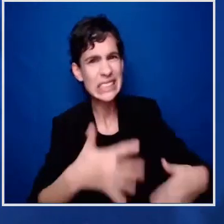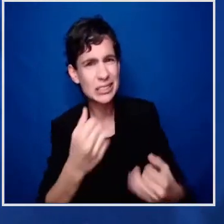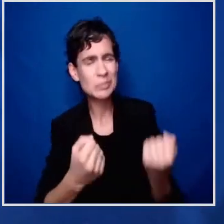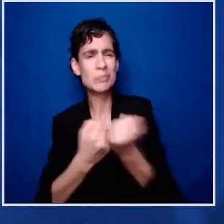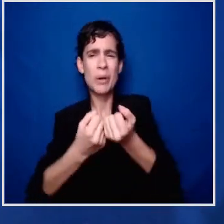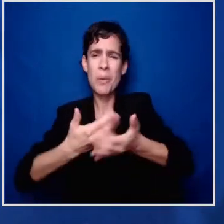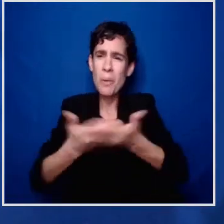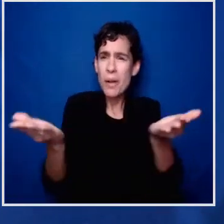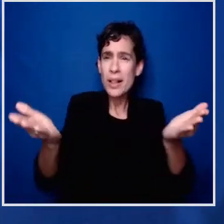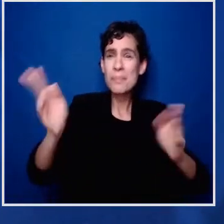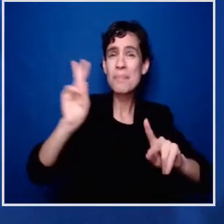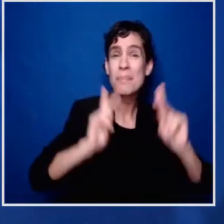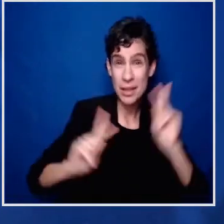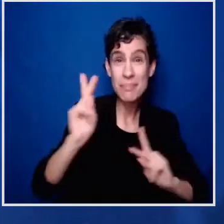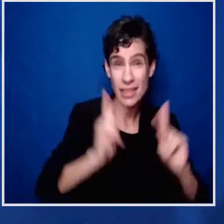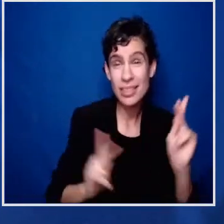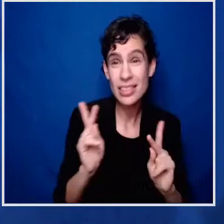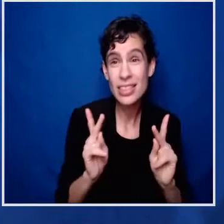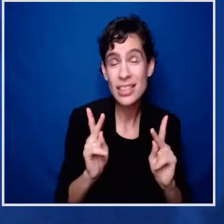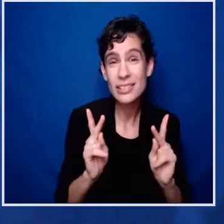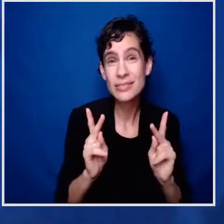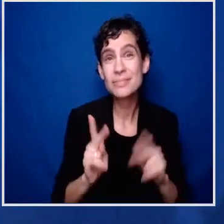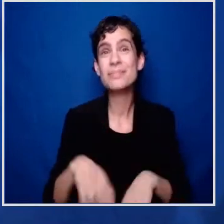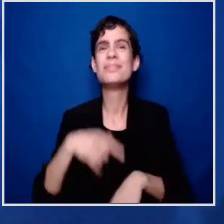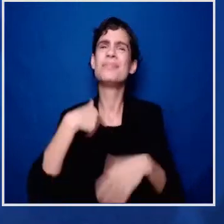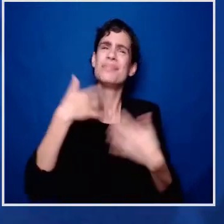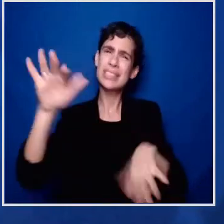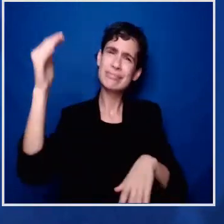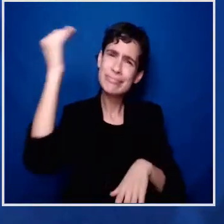AS OUR NATION INDOORS GREAT